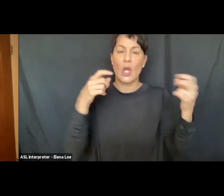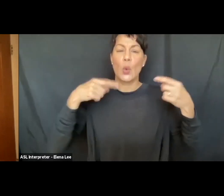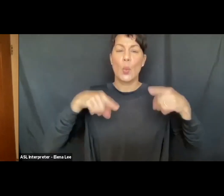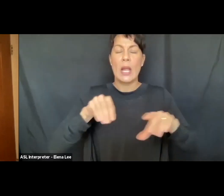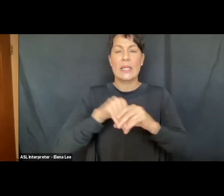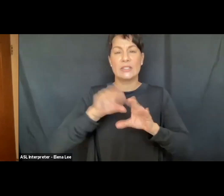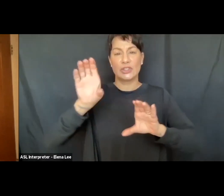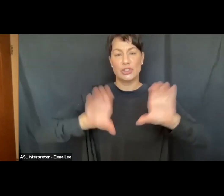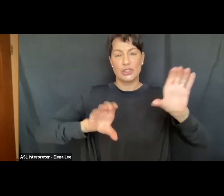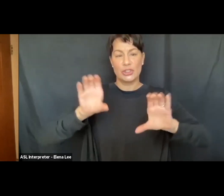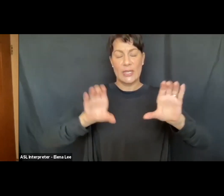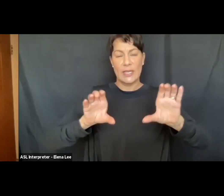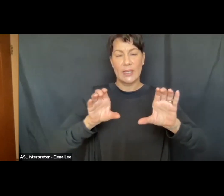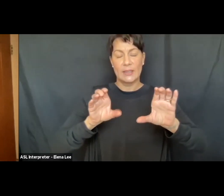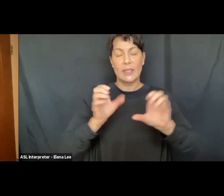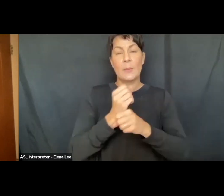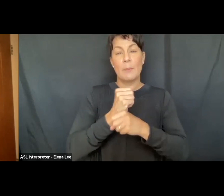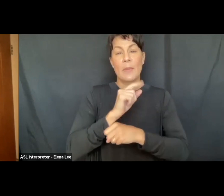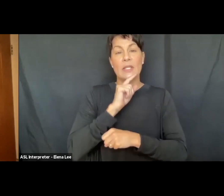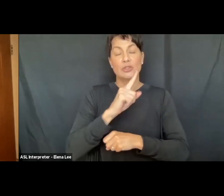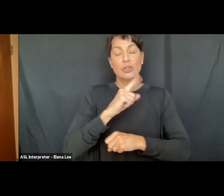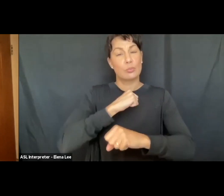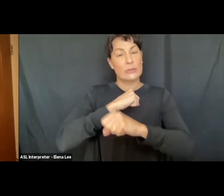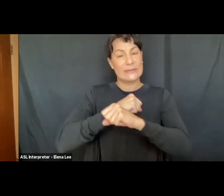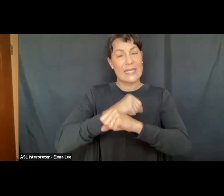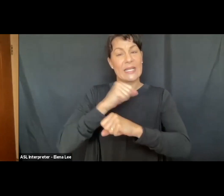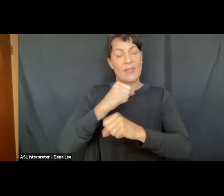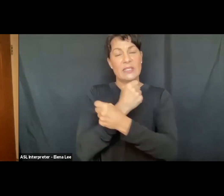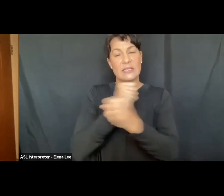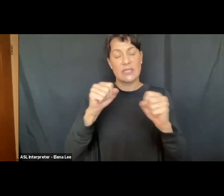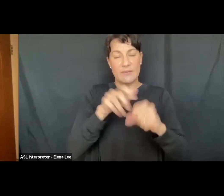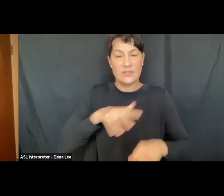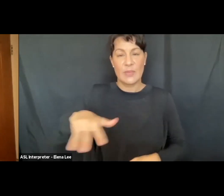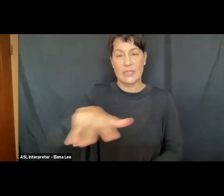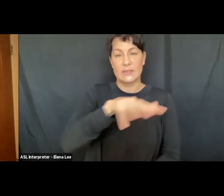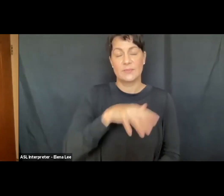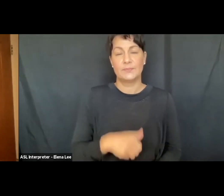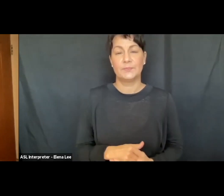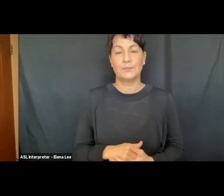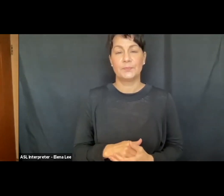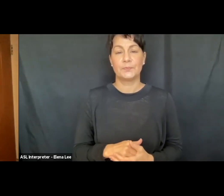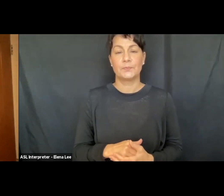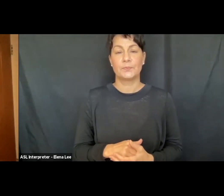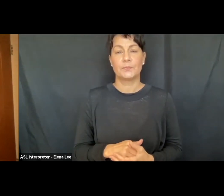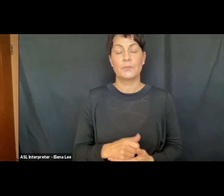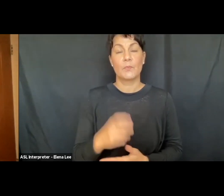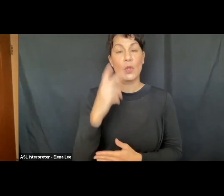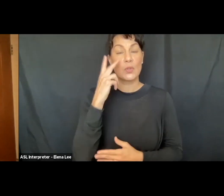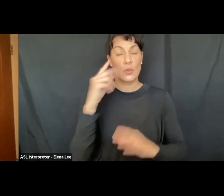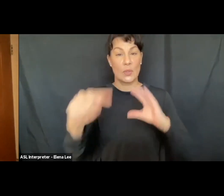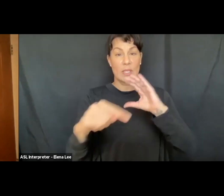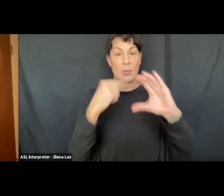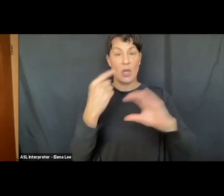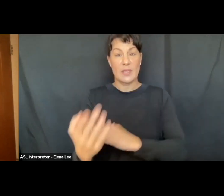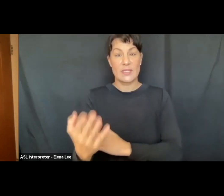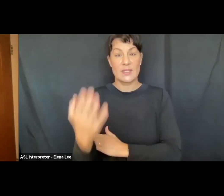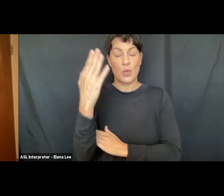of protecting a safe space. In an email this morning, you were shared our community agreement,